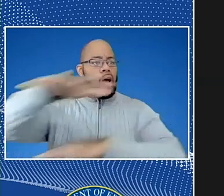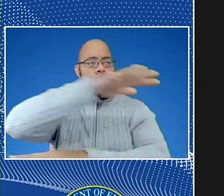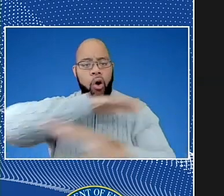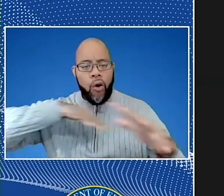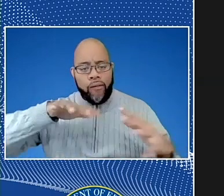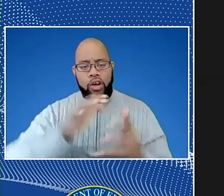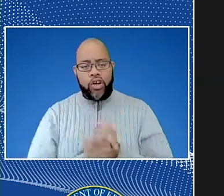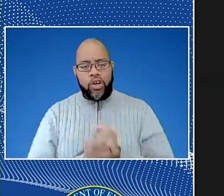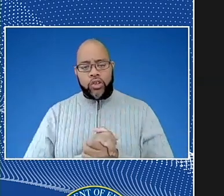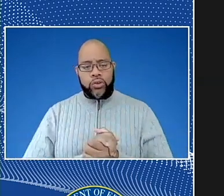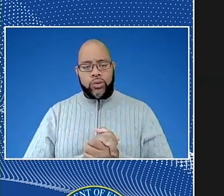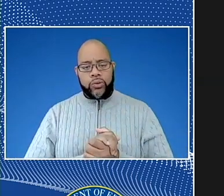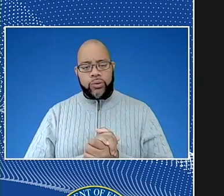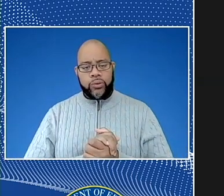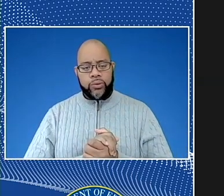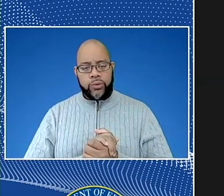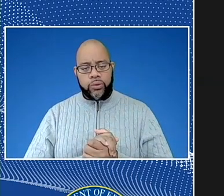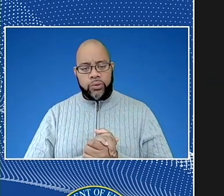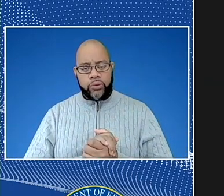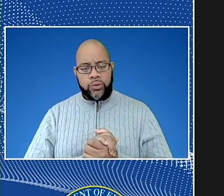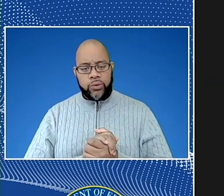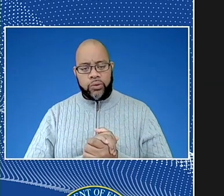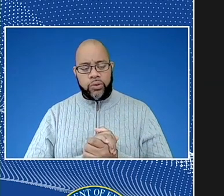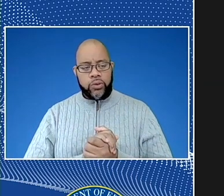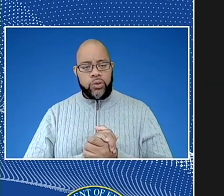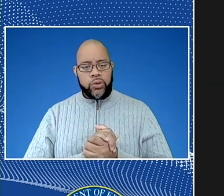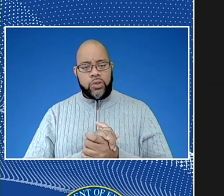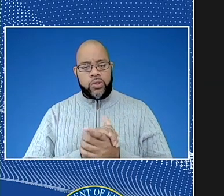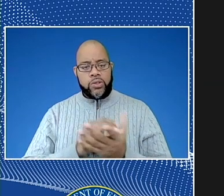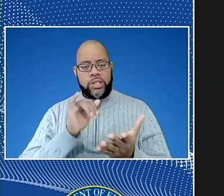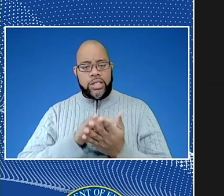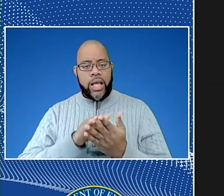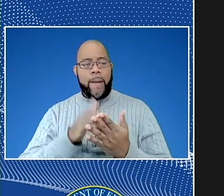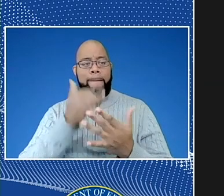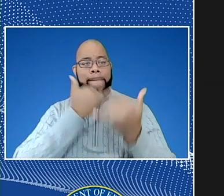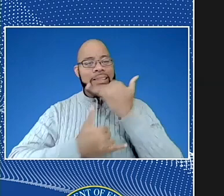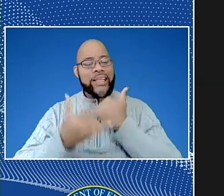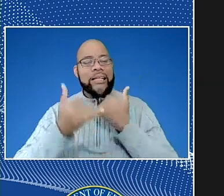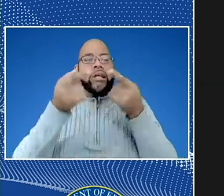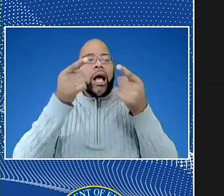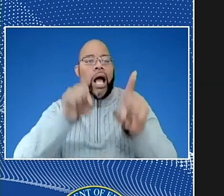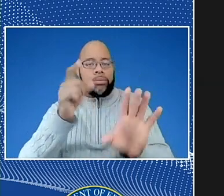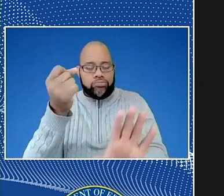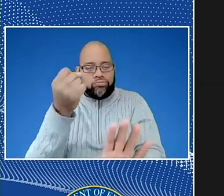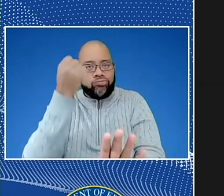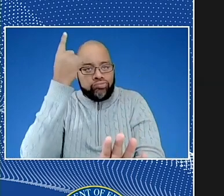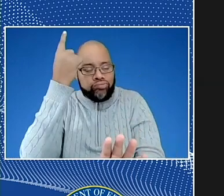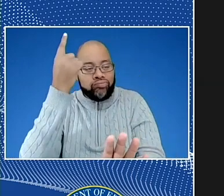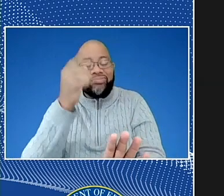use an overworn frame. Mistakes happen and not every mistake is